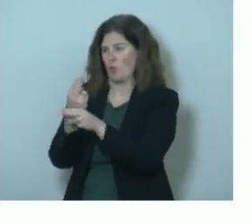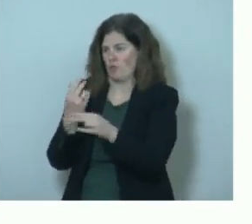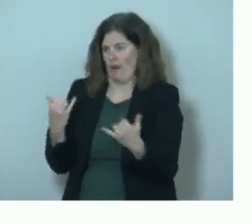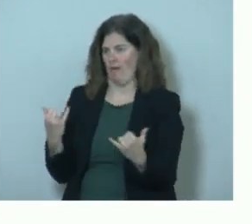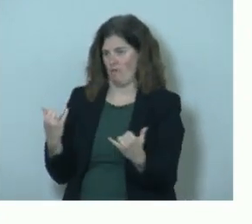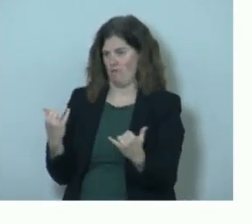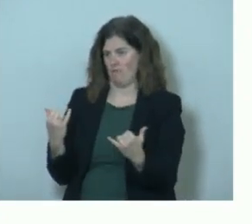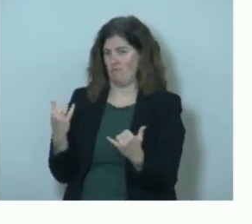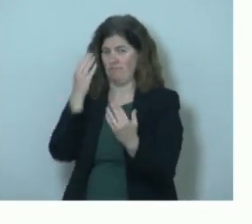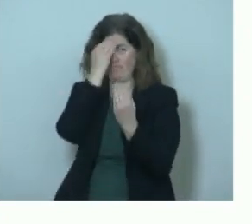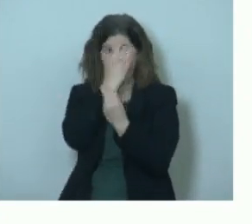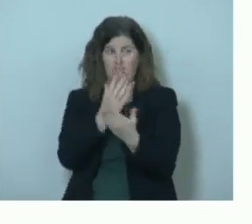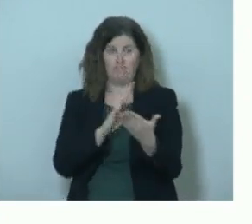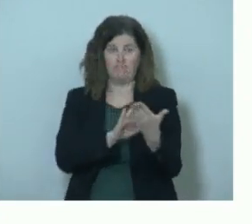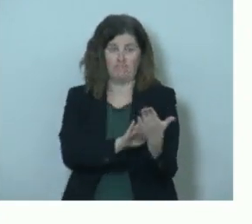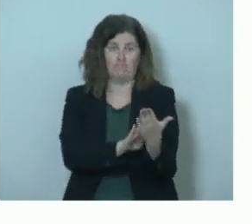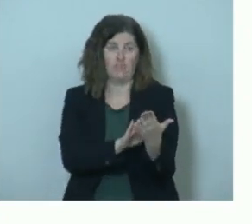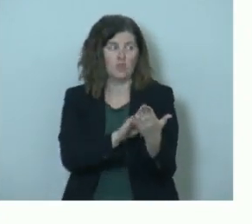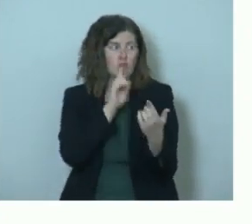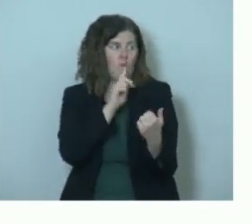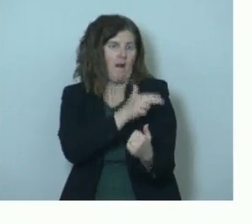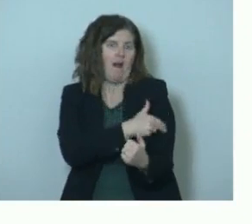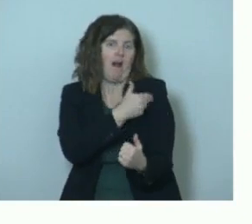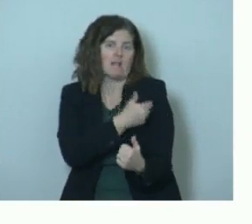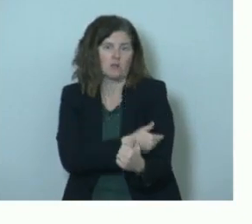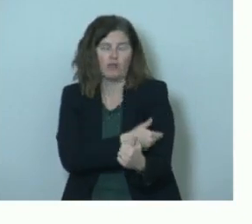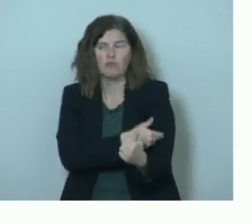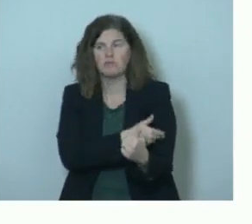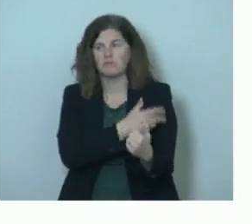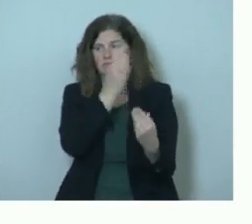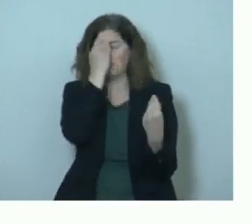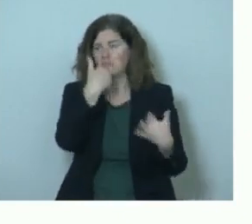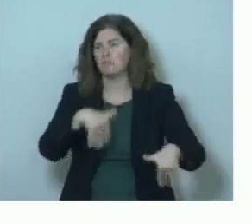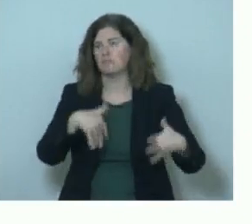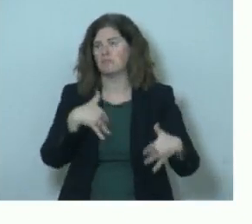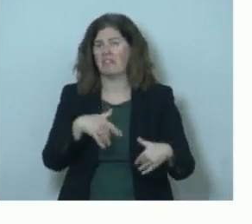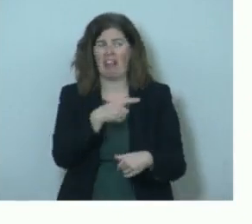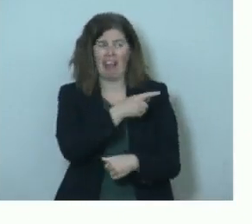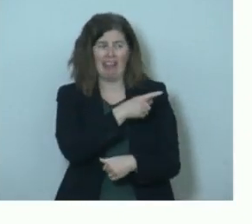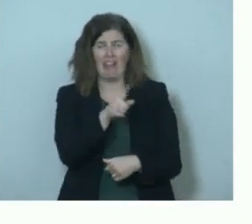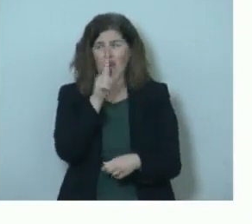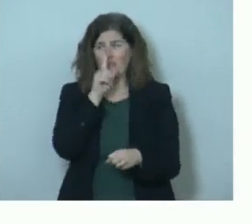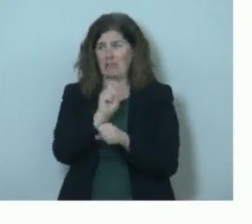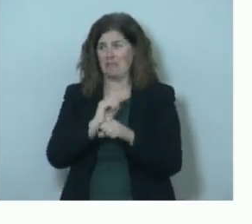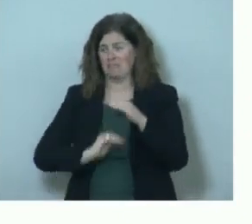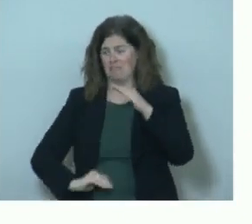THE SEVEN HOSPITAL ICU DEPARTMENTS, WE ARE AT 283 BEDS FILLED.